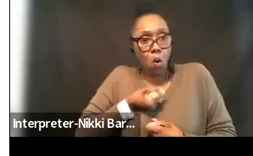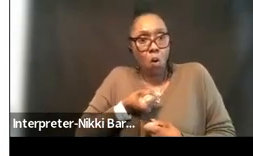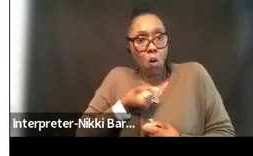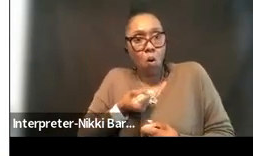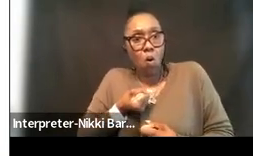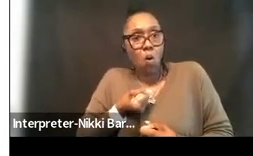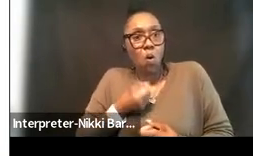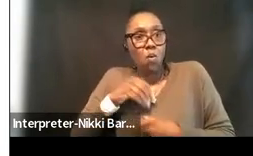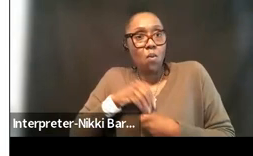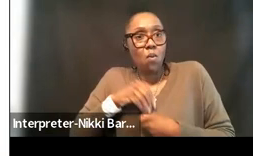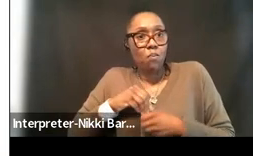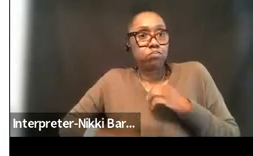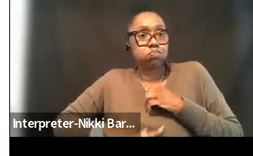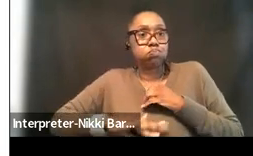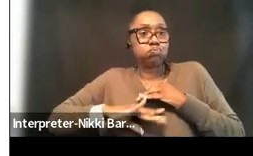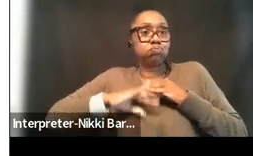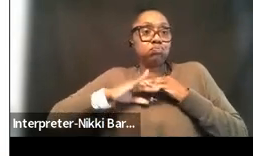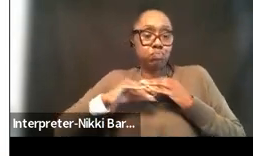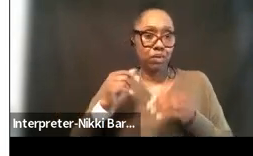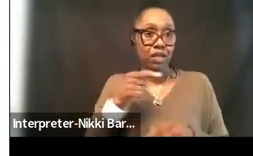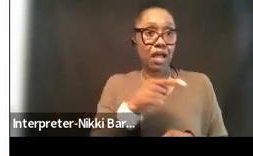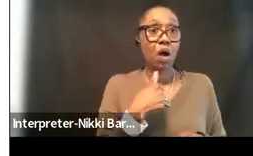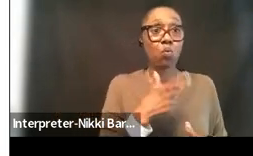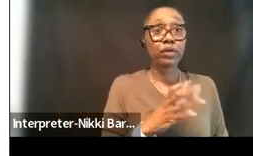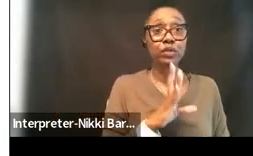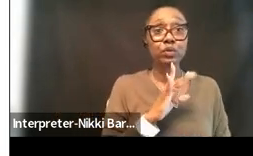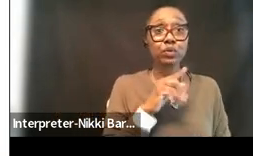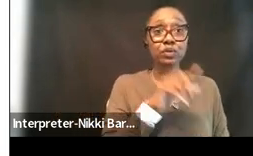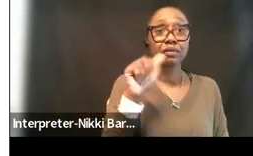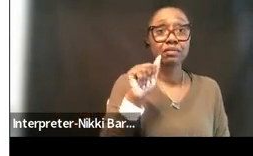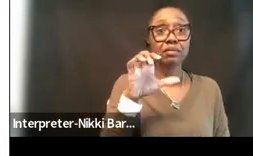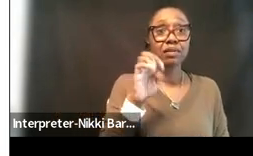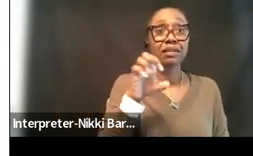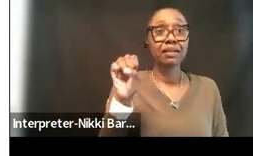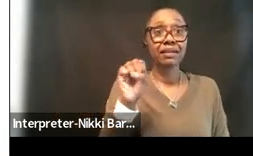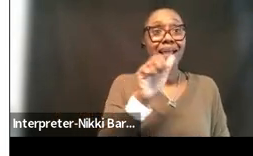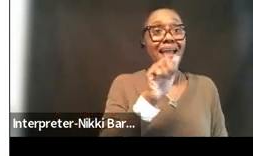I just want to touch one quick minute on ACEs, which would be the adverse childhood experiences. Go.